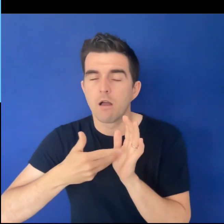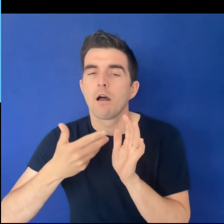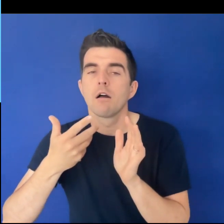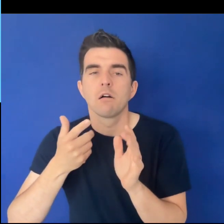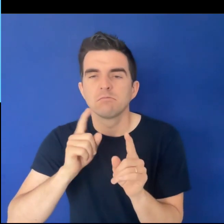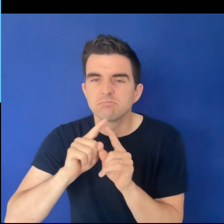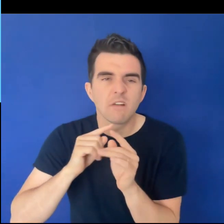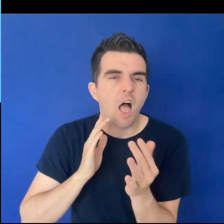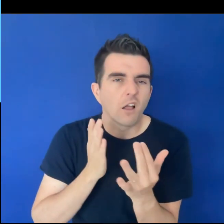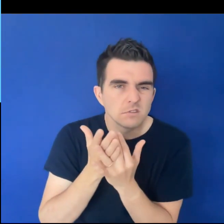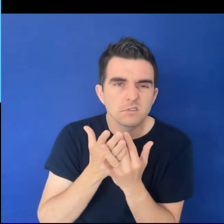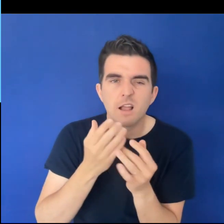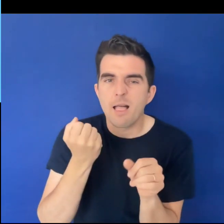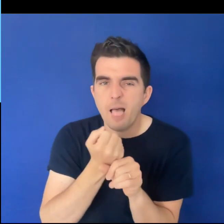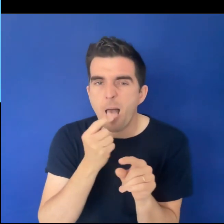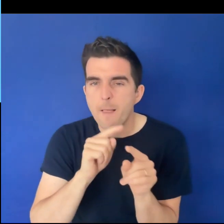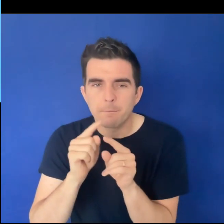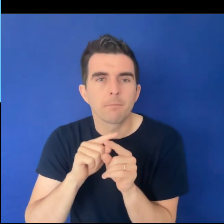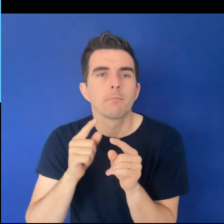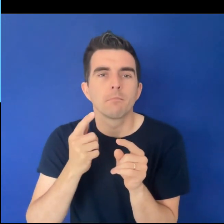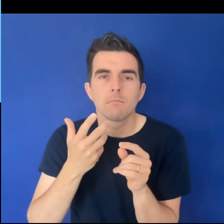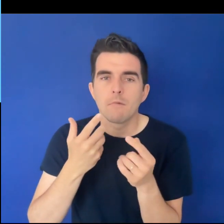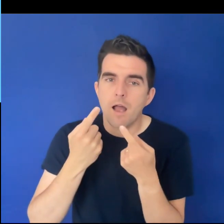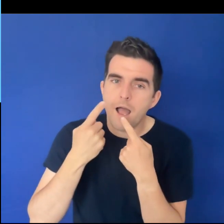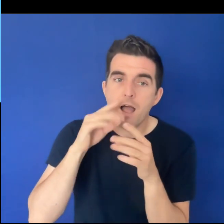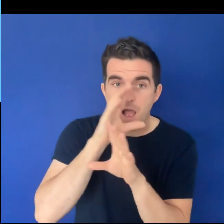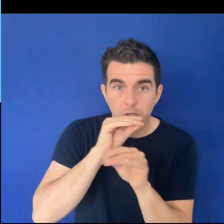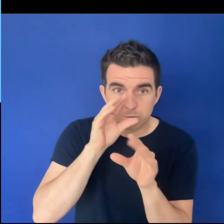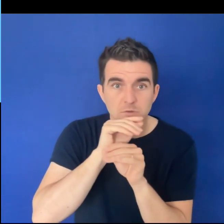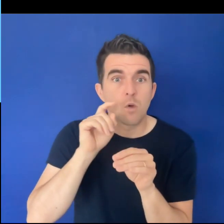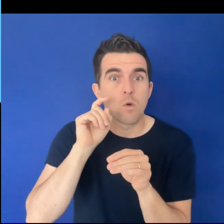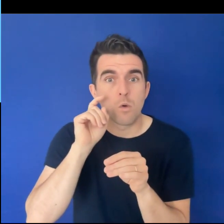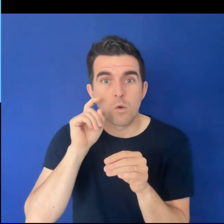games whose announcement windows might not line up well with our usual Summer event.